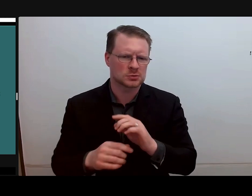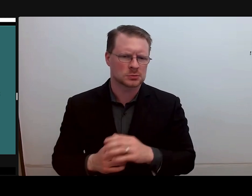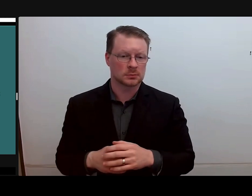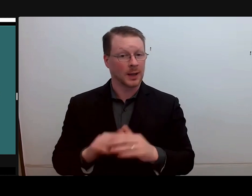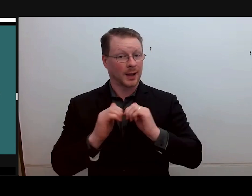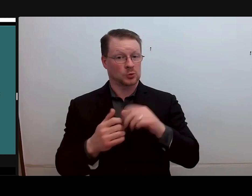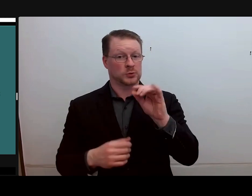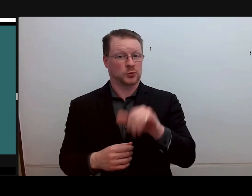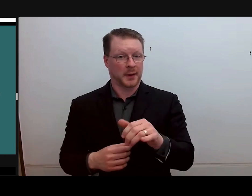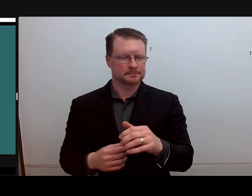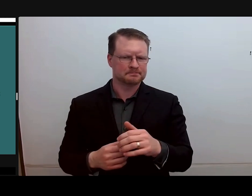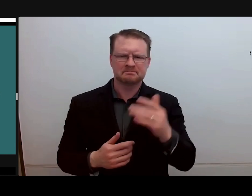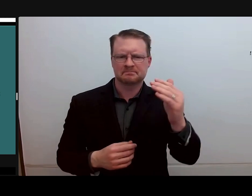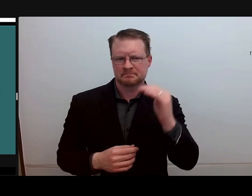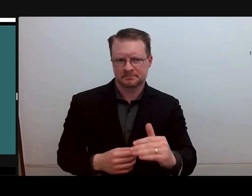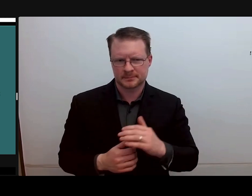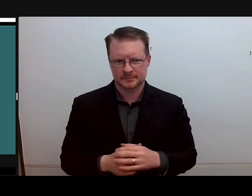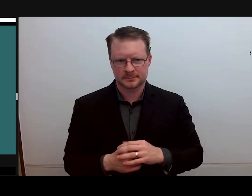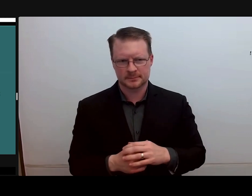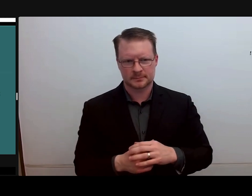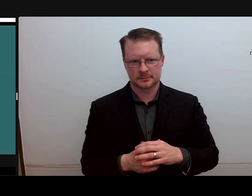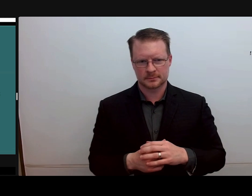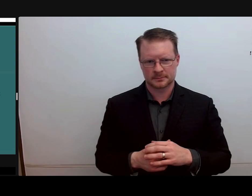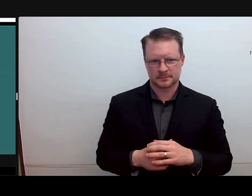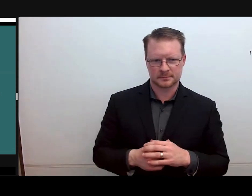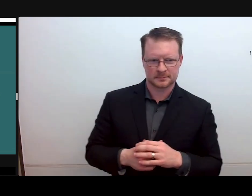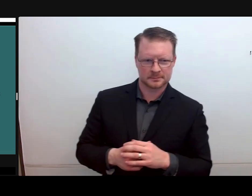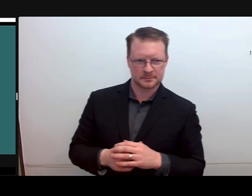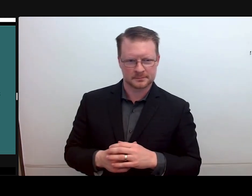to connect with mentors. How do we do that? Let's go ahead and go to the next slide.